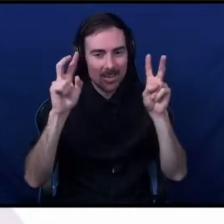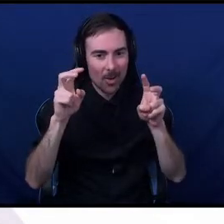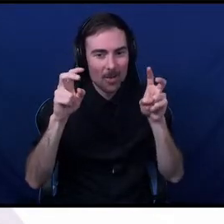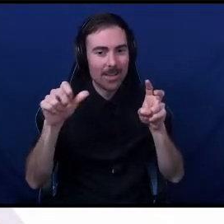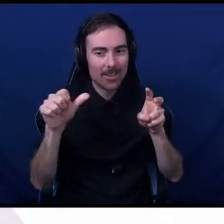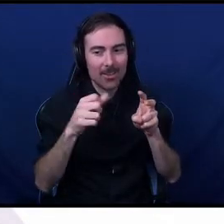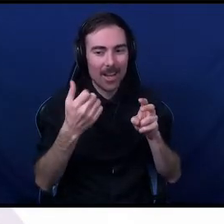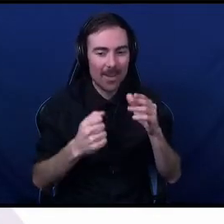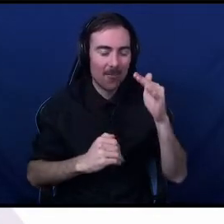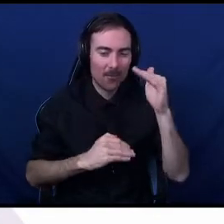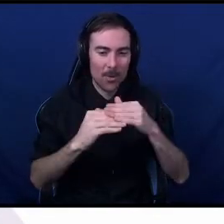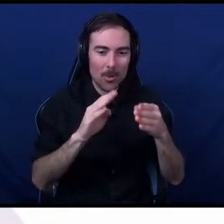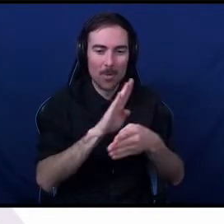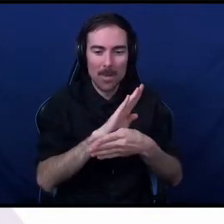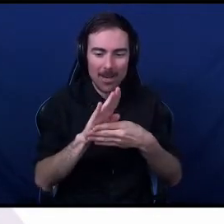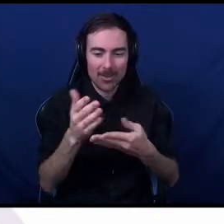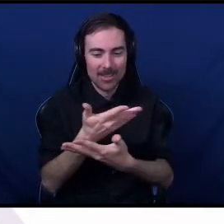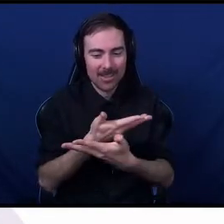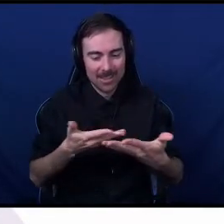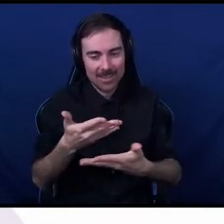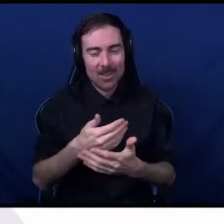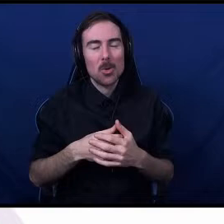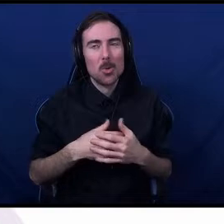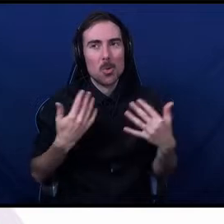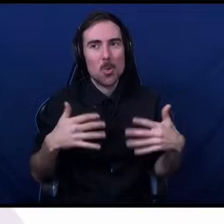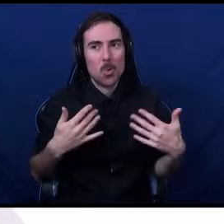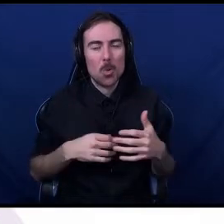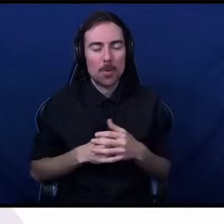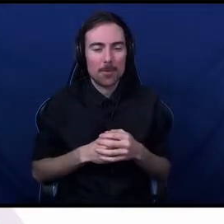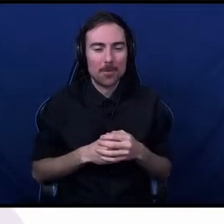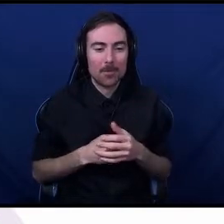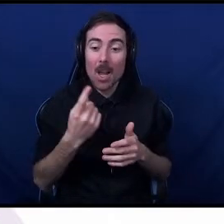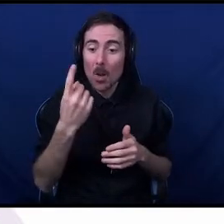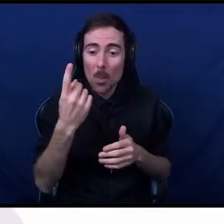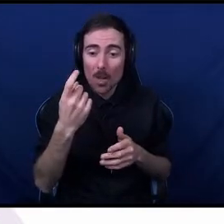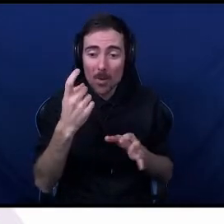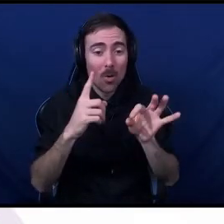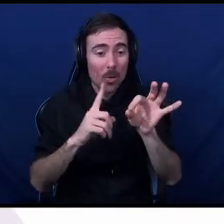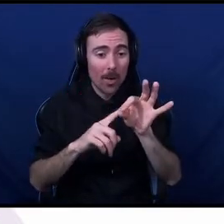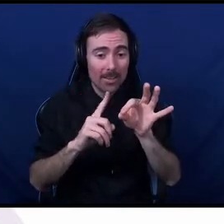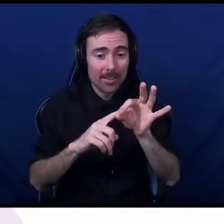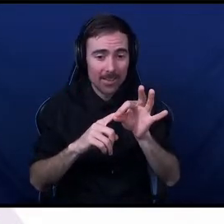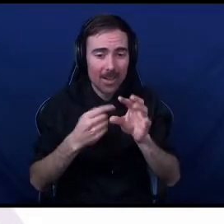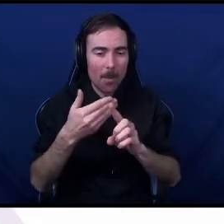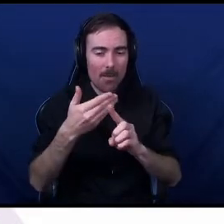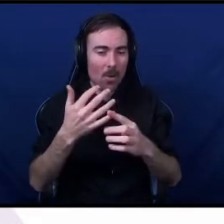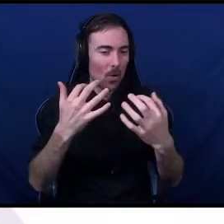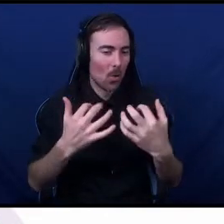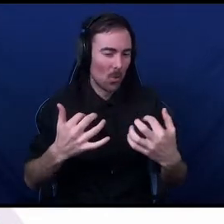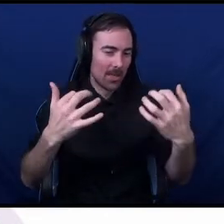I do have one last question. Before we hand it over to the audience. This is a question for everyone on the panel.